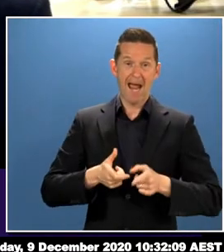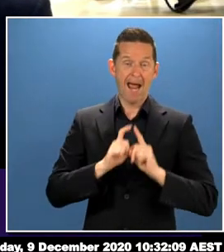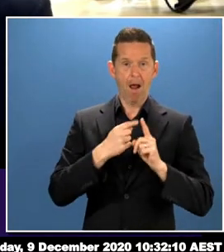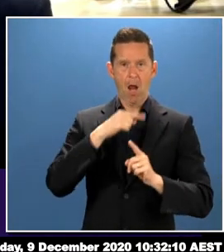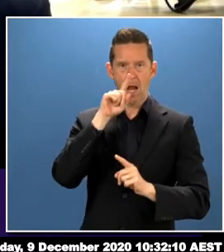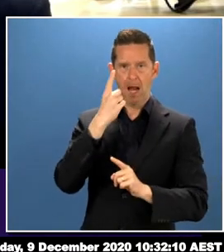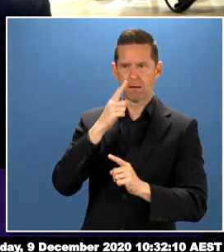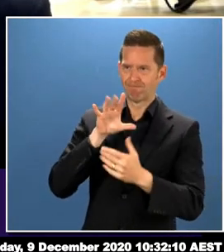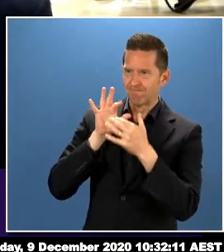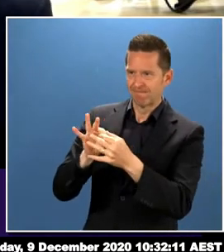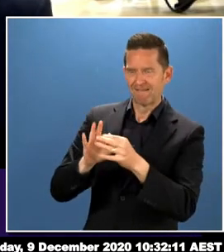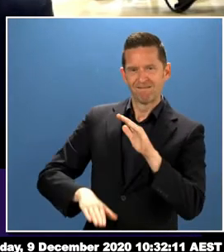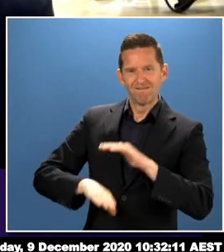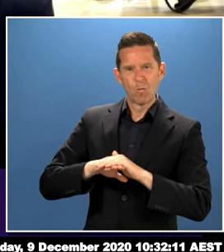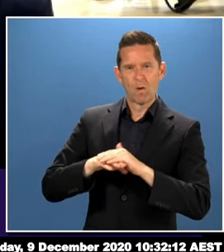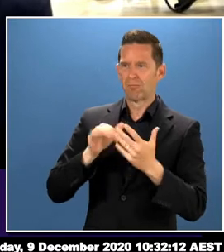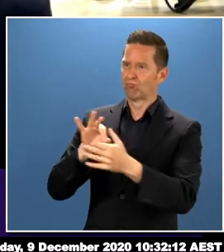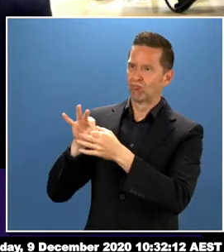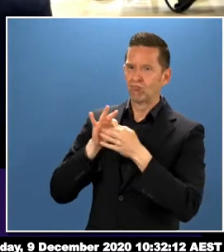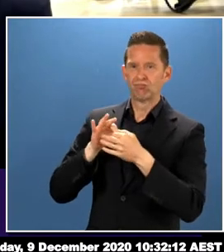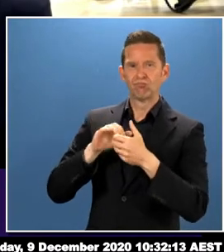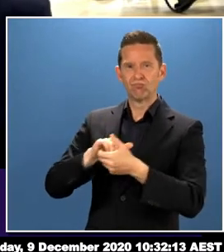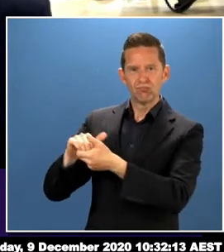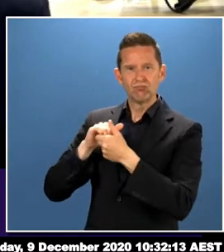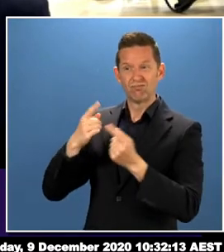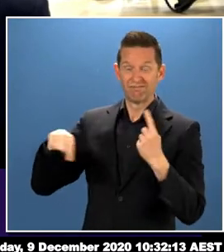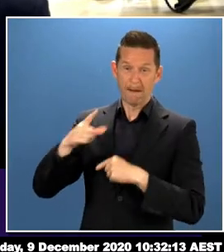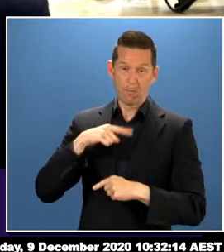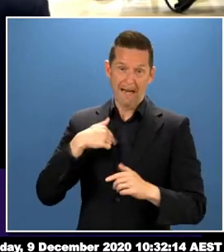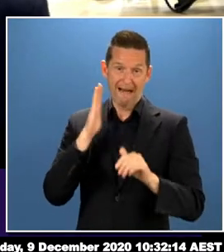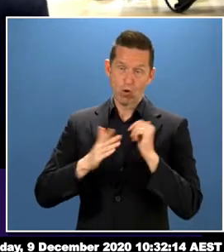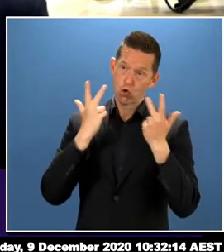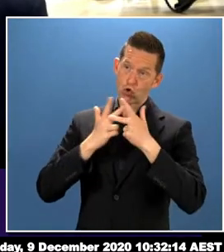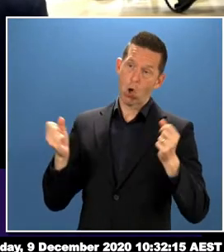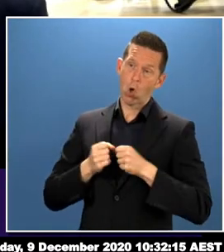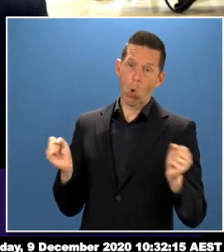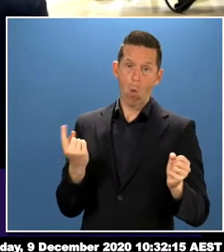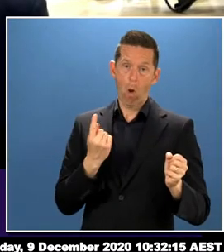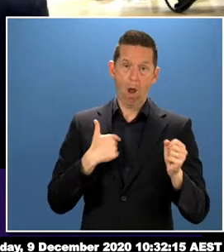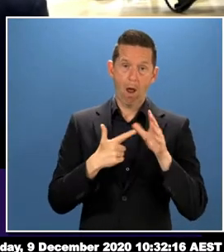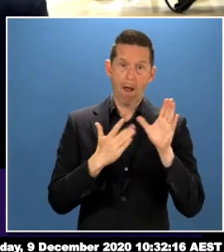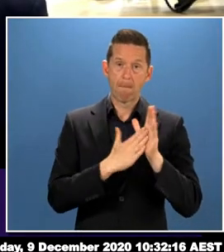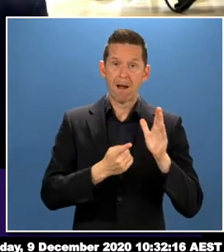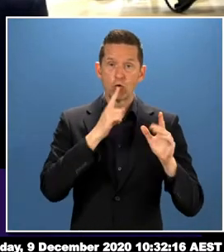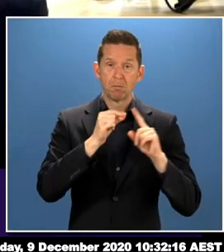colleagues because you're never really 100 per cent there. Sure.